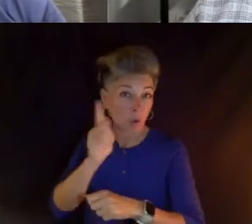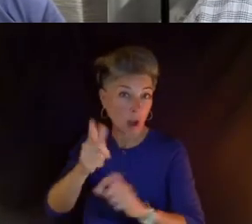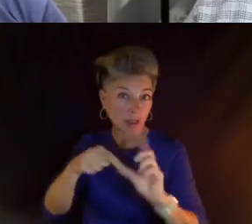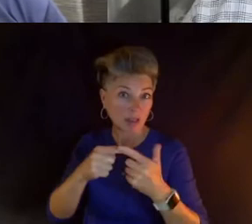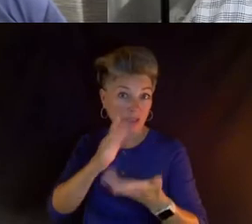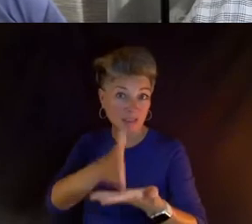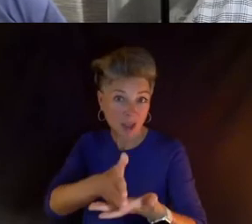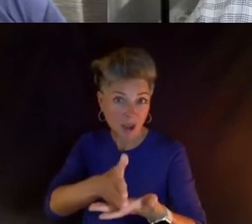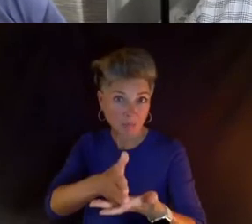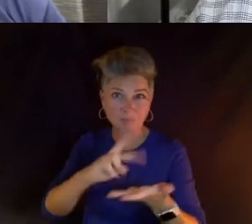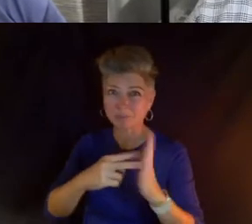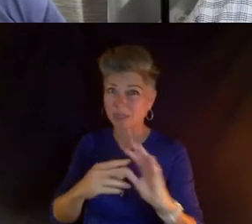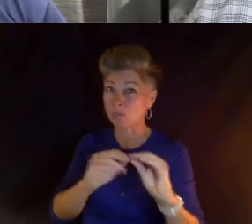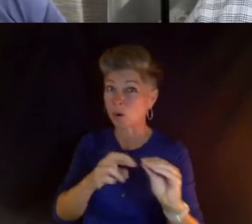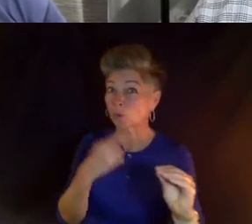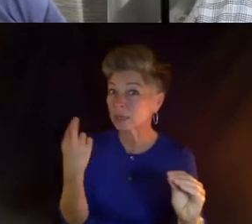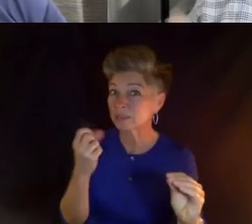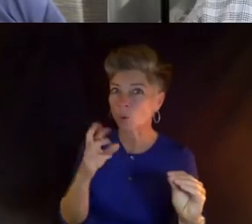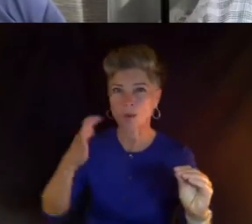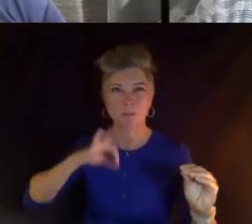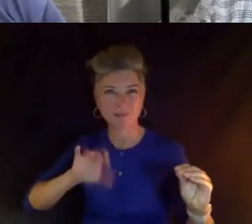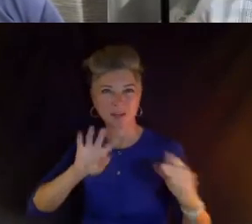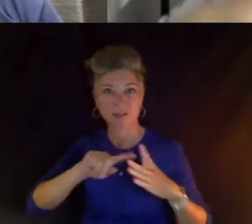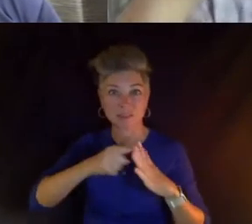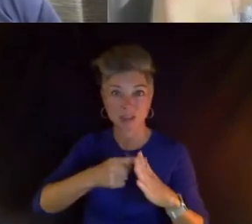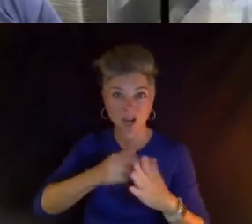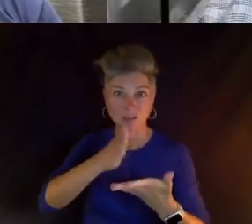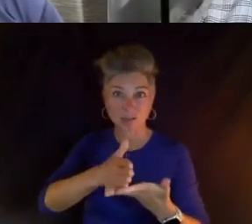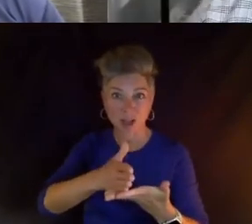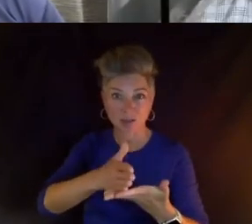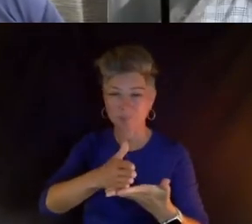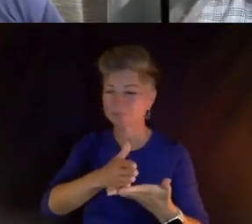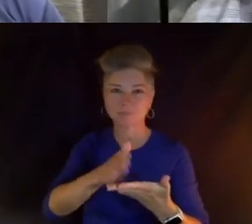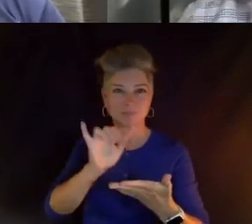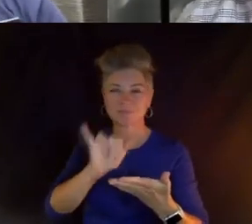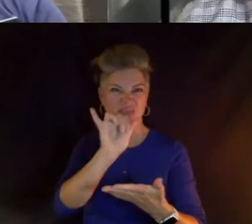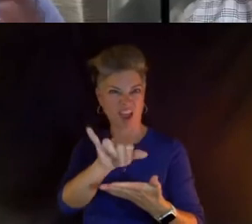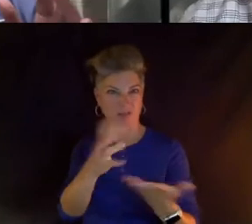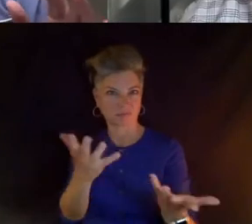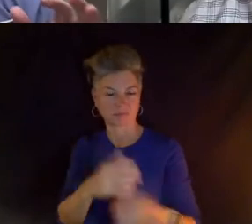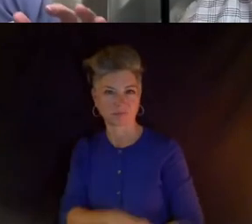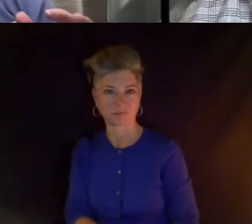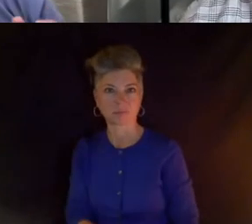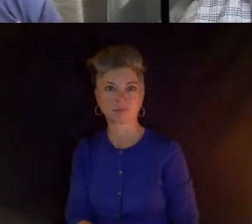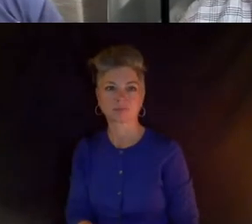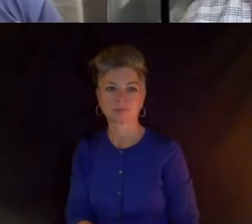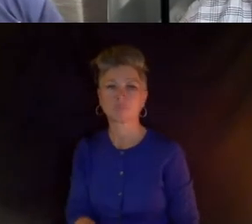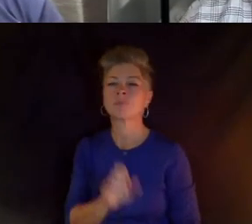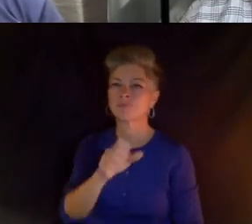or benefits if you start and then stop? Yep. - So that whole realm. Yeah, so let's start with masculinizing therapy